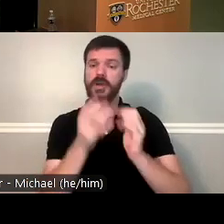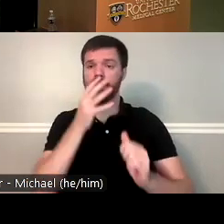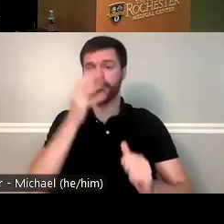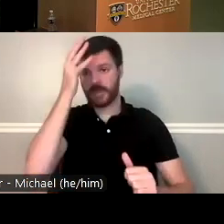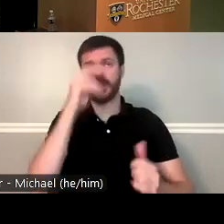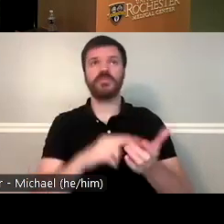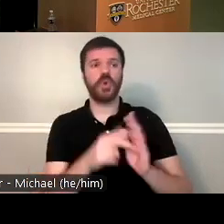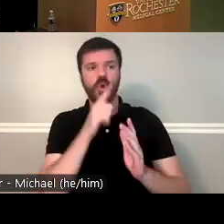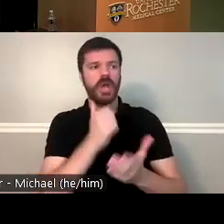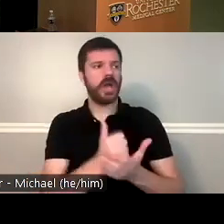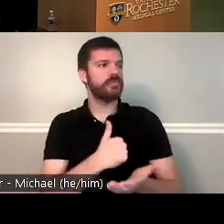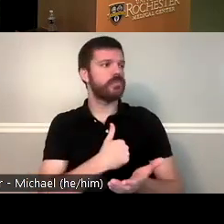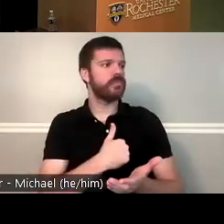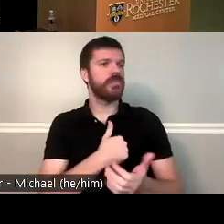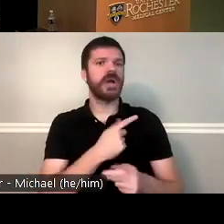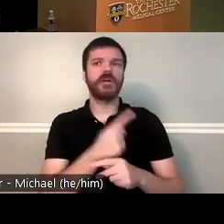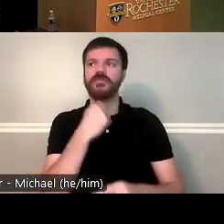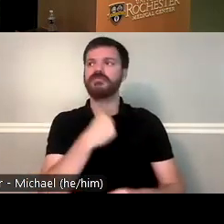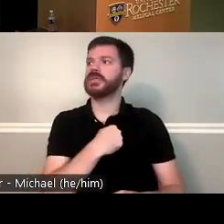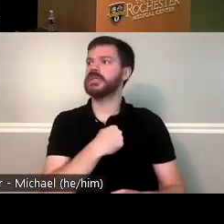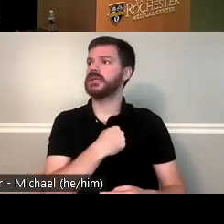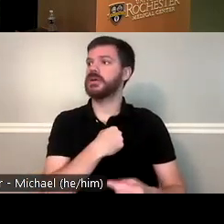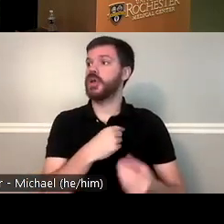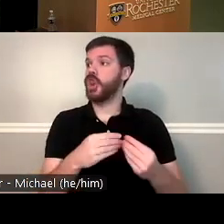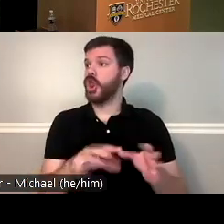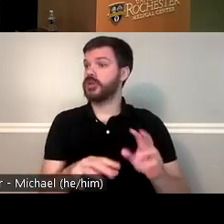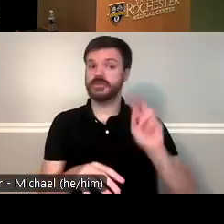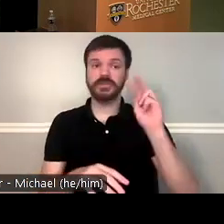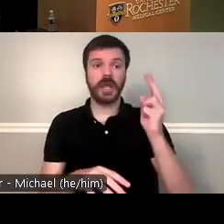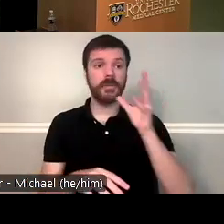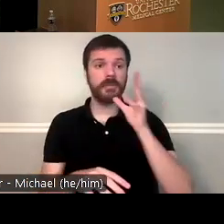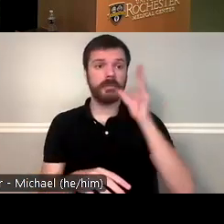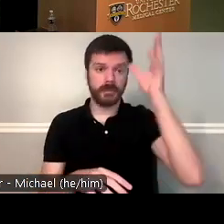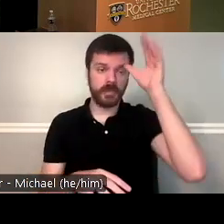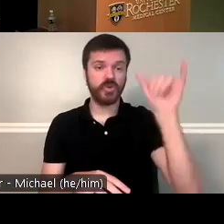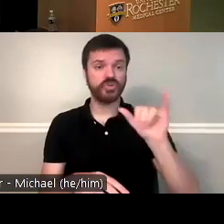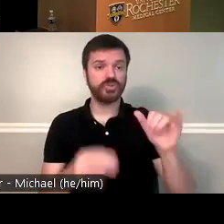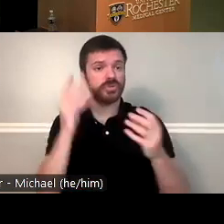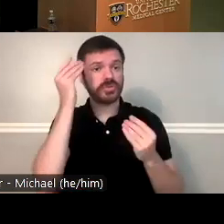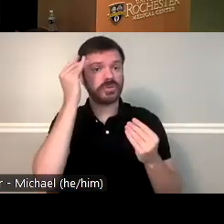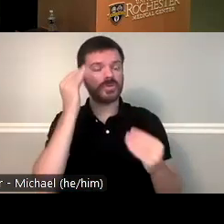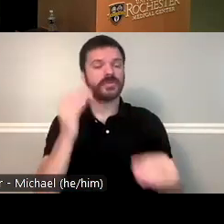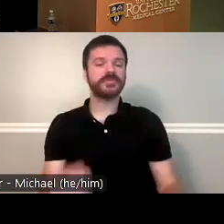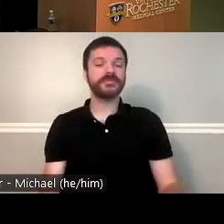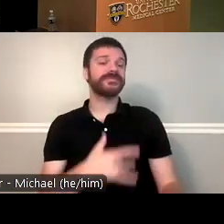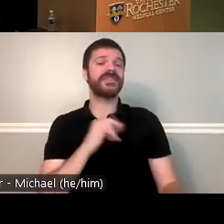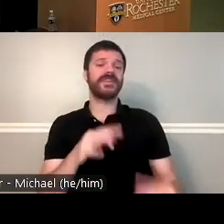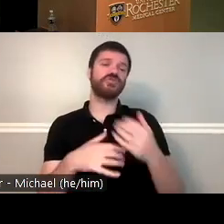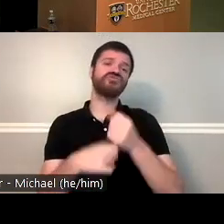now who will care for me a worry that you could lose the other parent too a sense of trust this